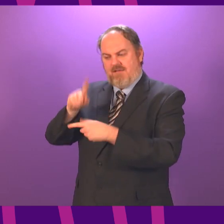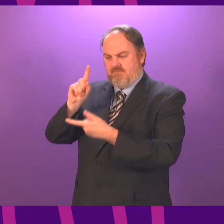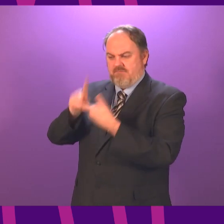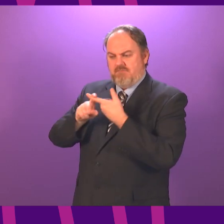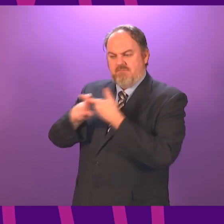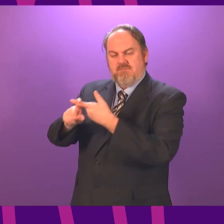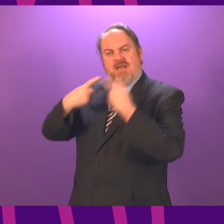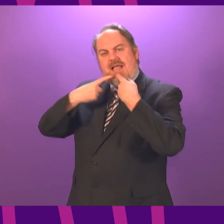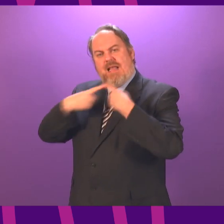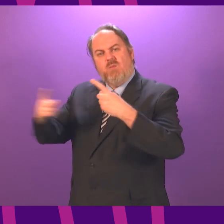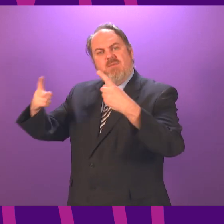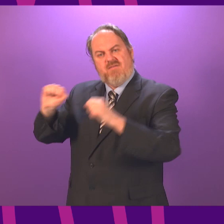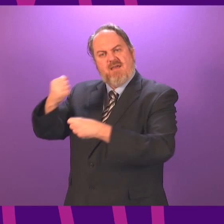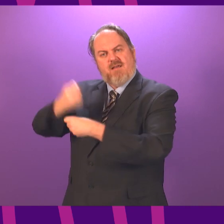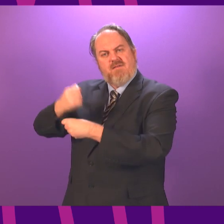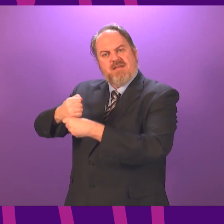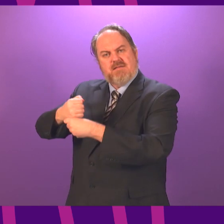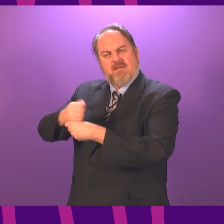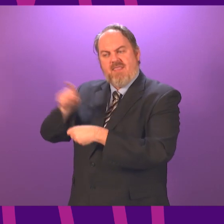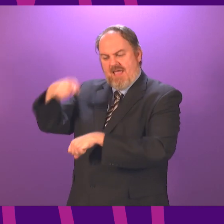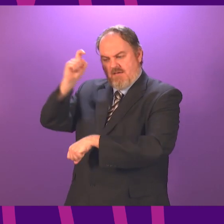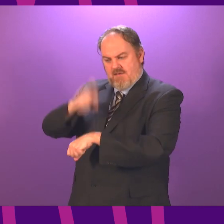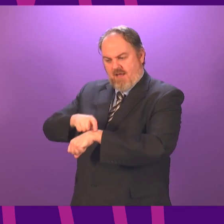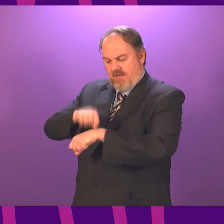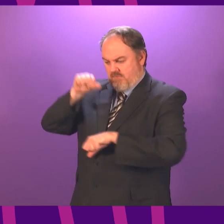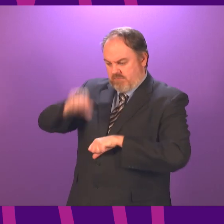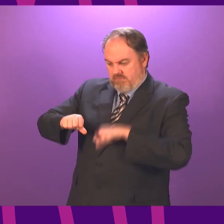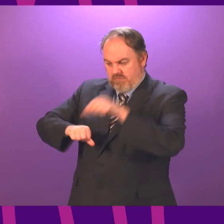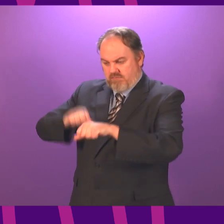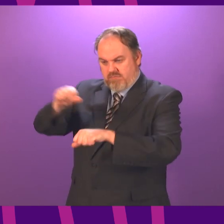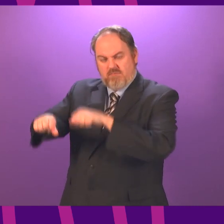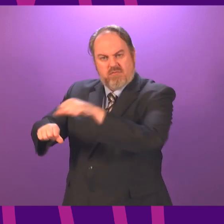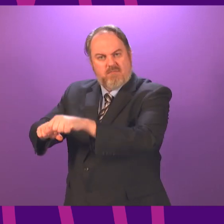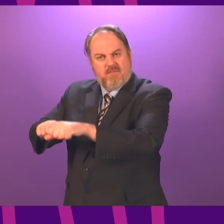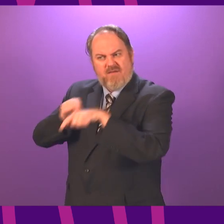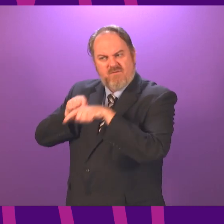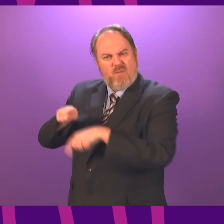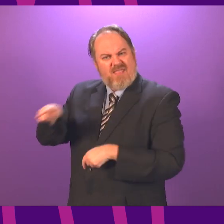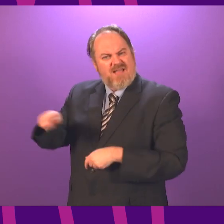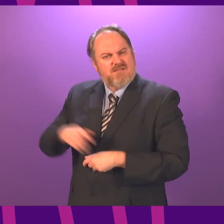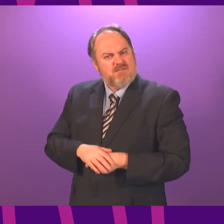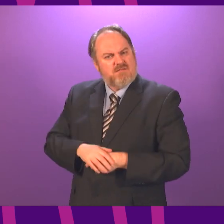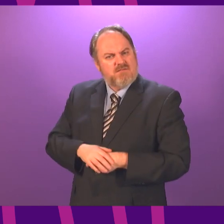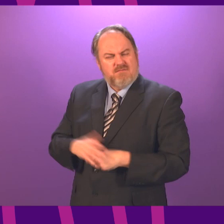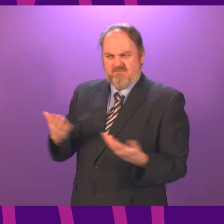Looking further ahead, I also want to ask about vaccine passports or vaccine status